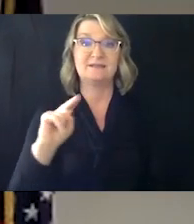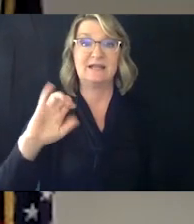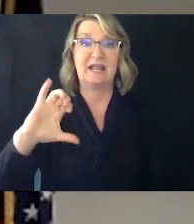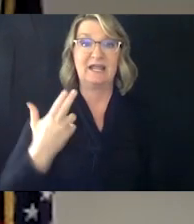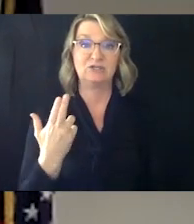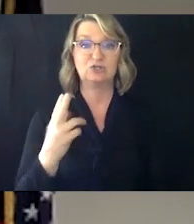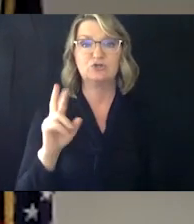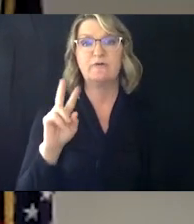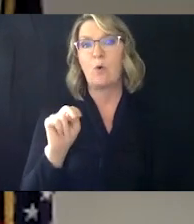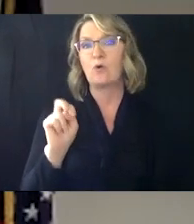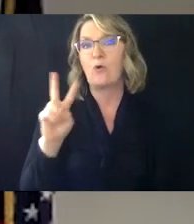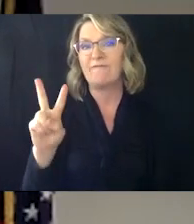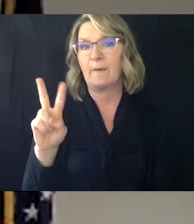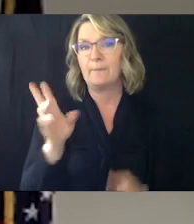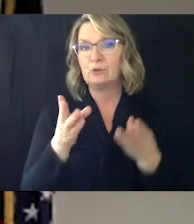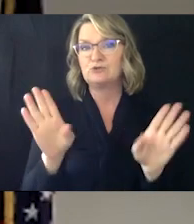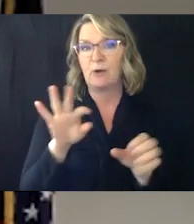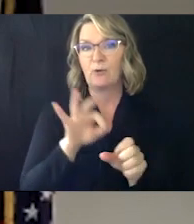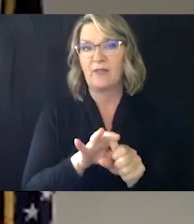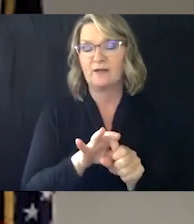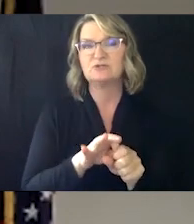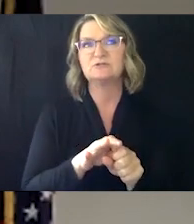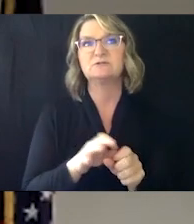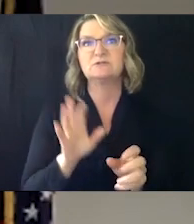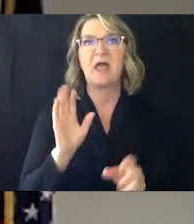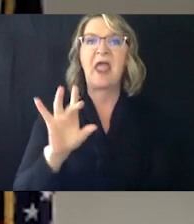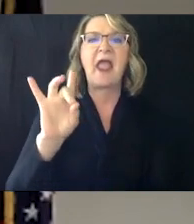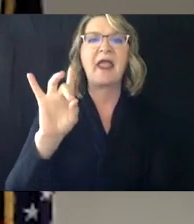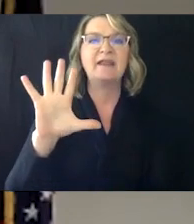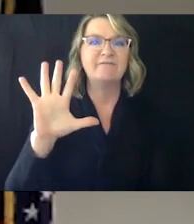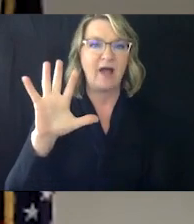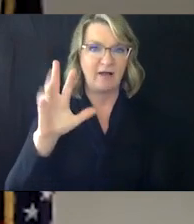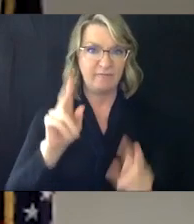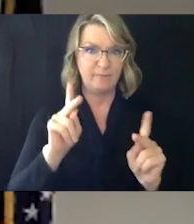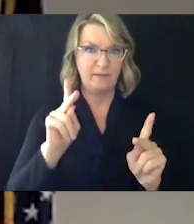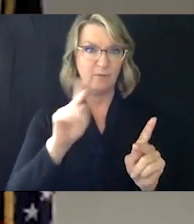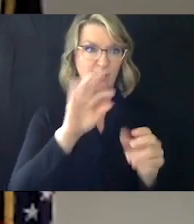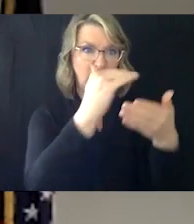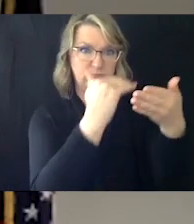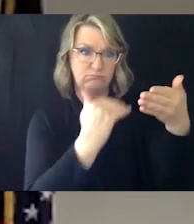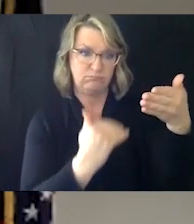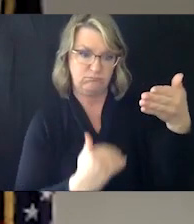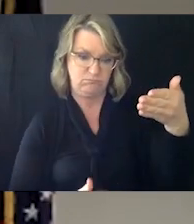election we had an average of 85 contests on the ballot in late August is when they finalized all